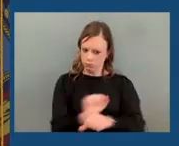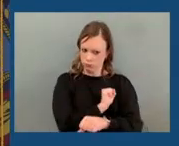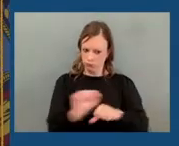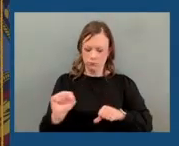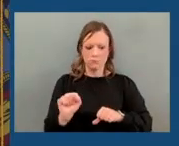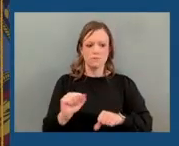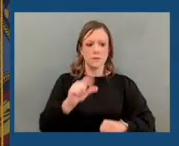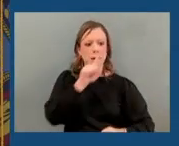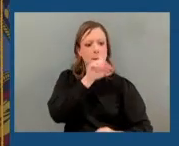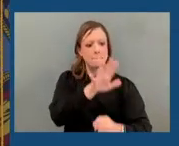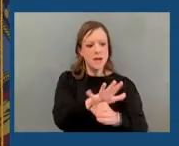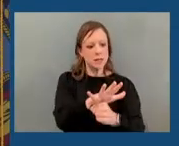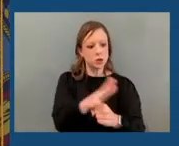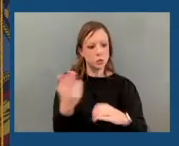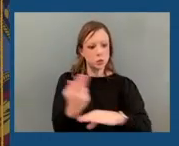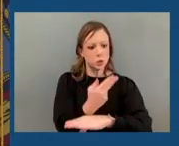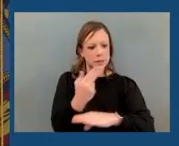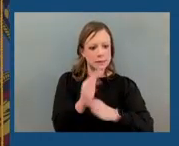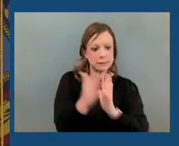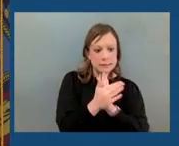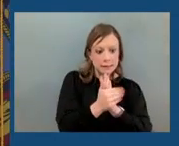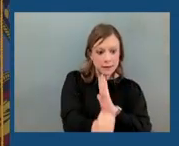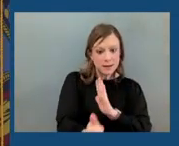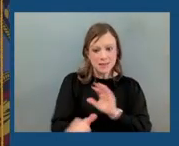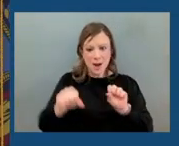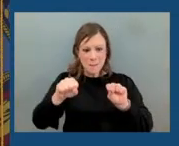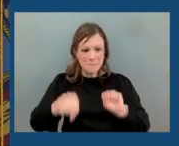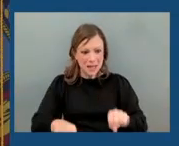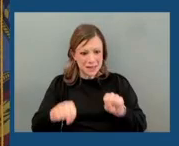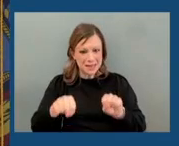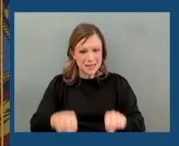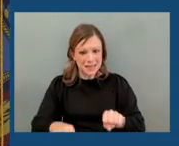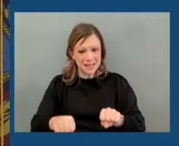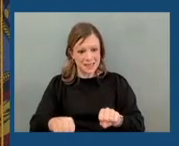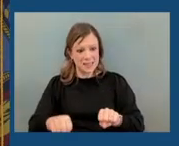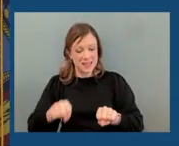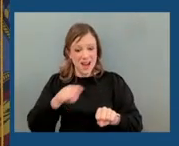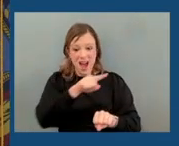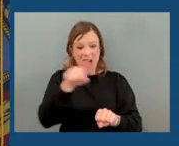the abilities and the experience of the various state police staff throughout this organization